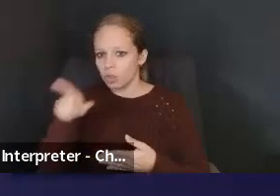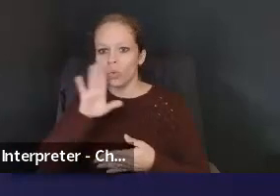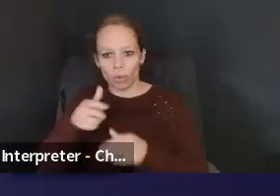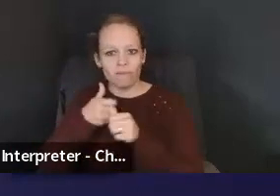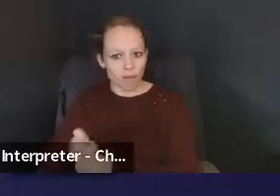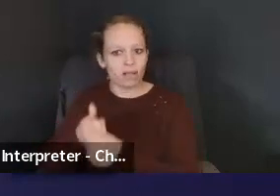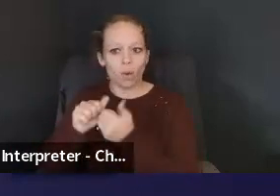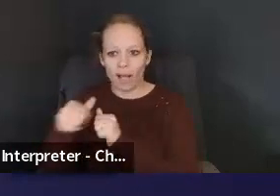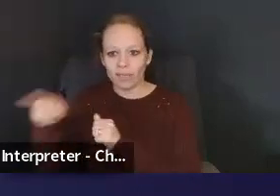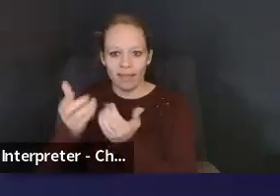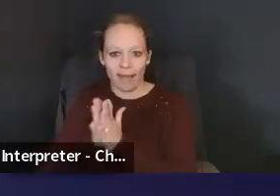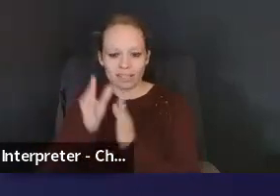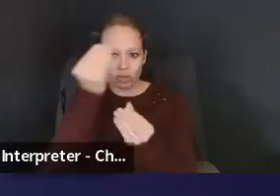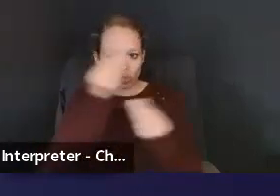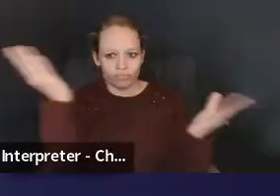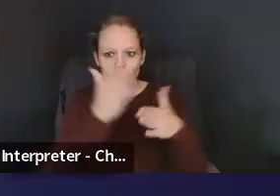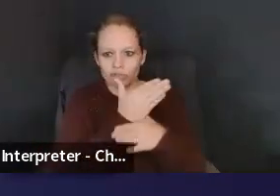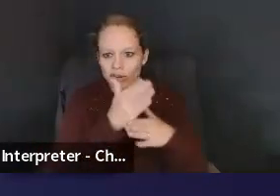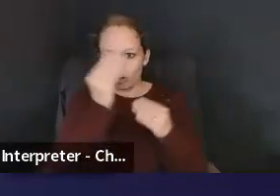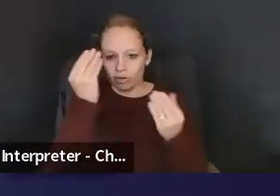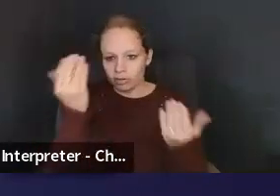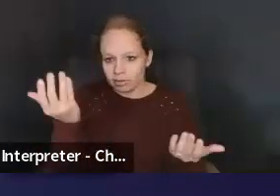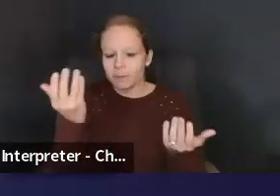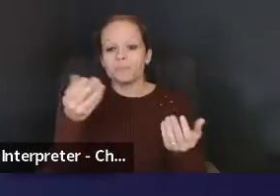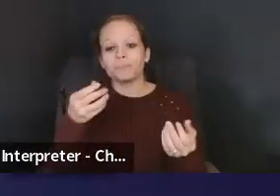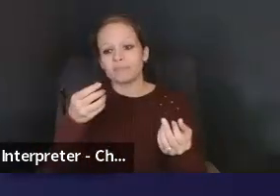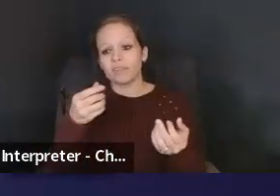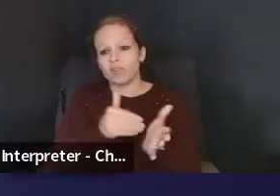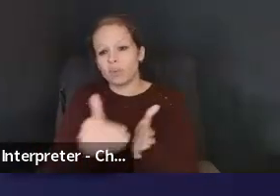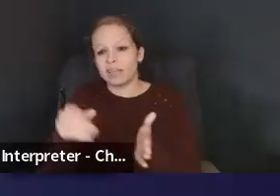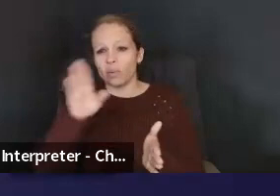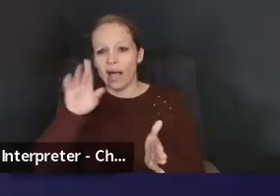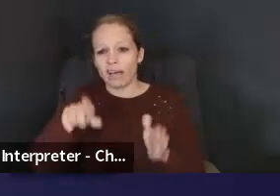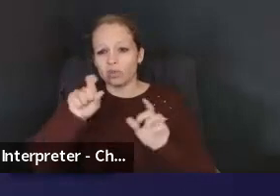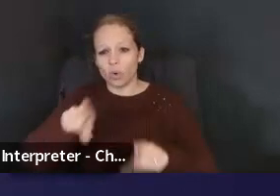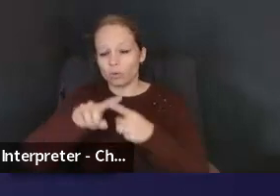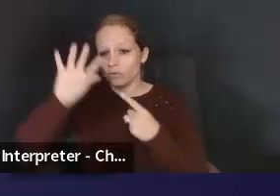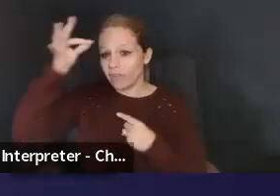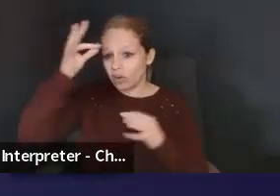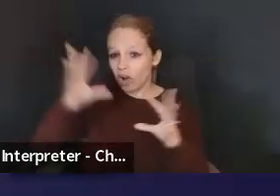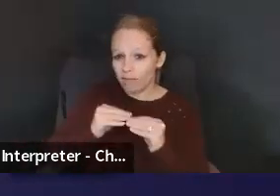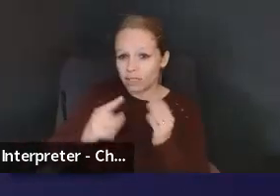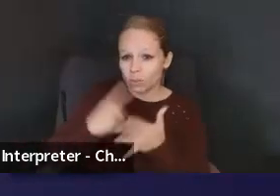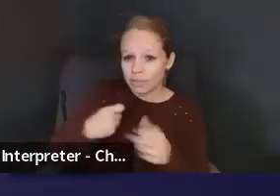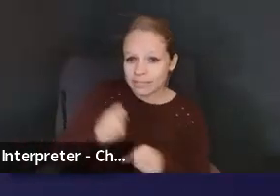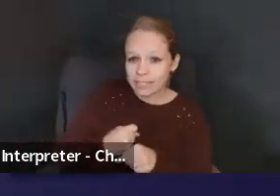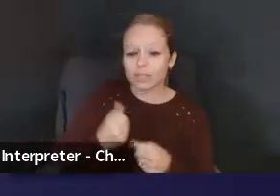ask. Frequently, you have to attend the Federal conferences once a year and you get to share